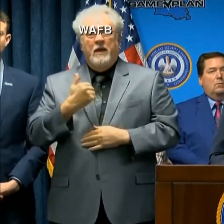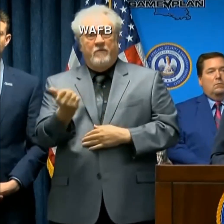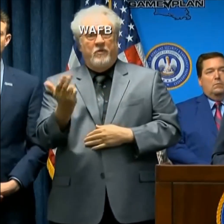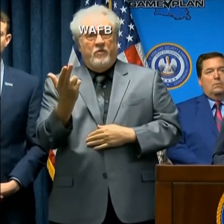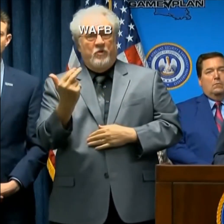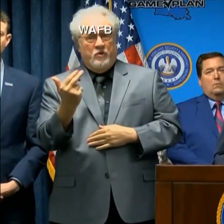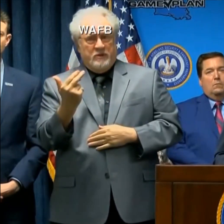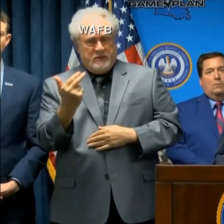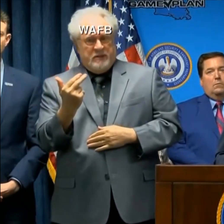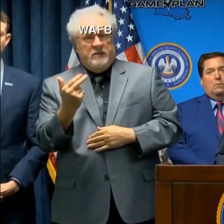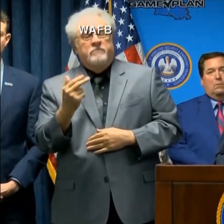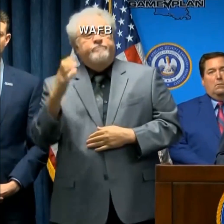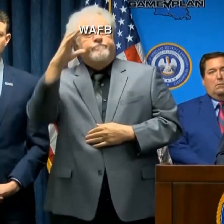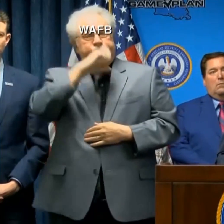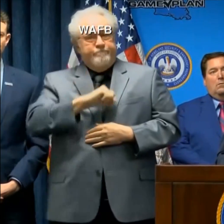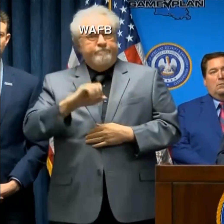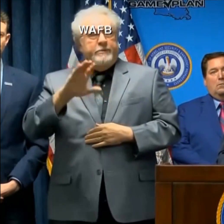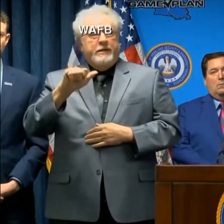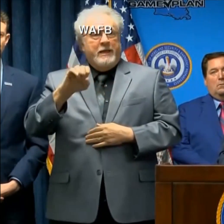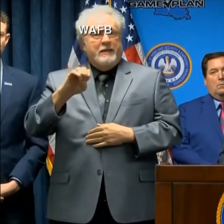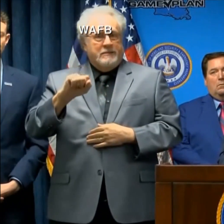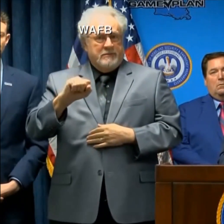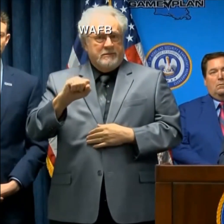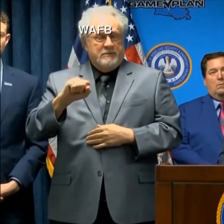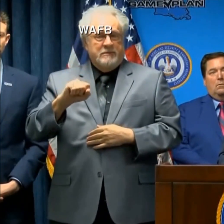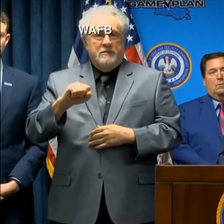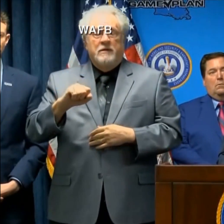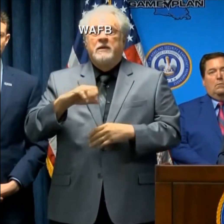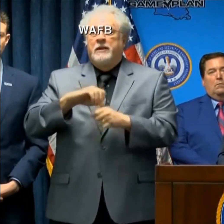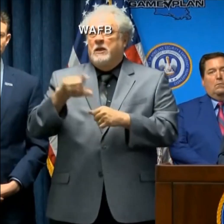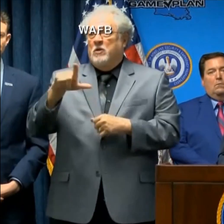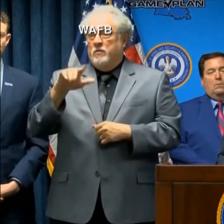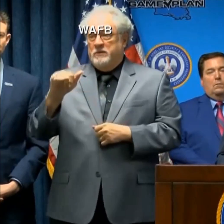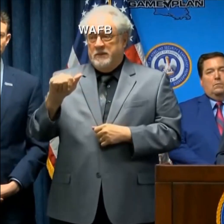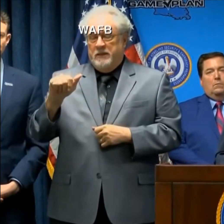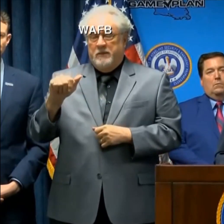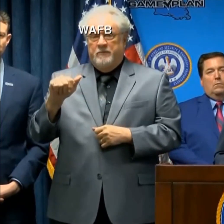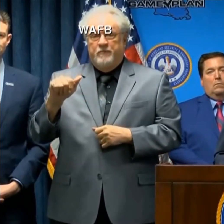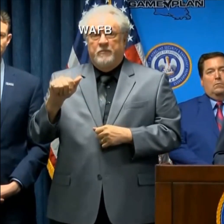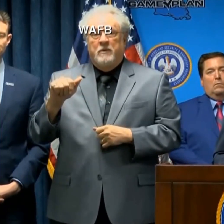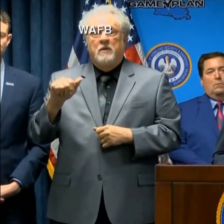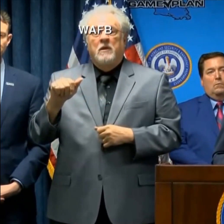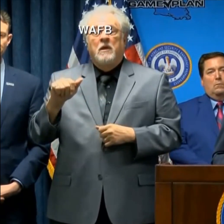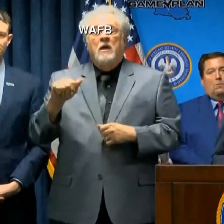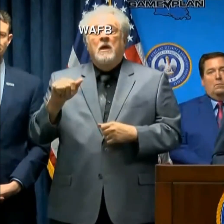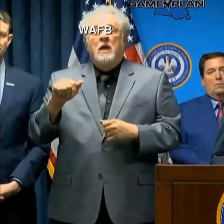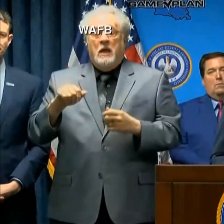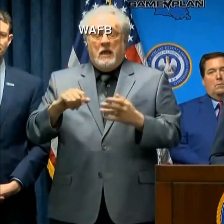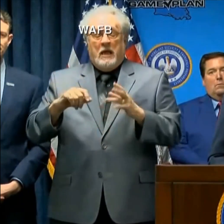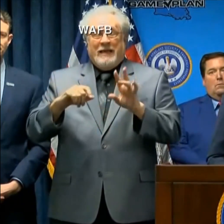presumptive positive cases of cobia 19 in Louisiana the seven latest